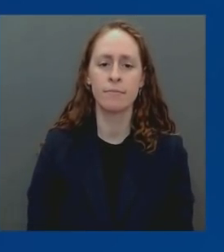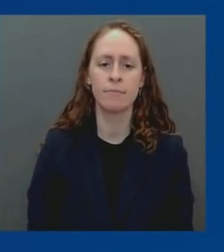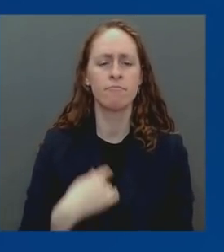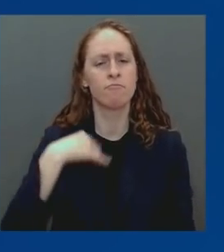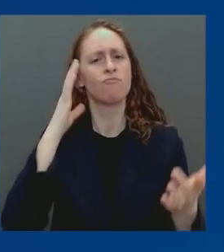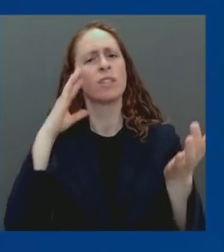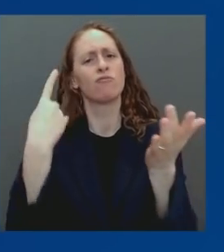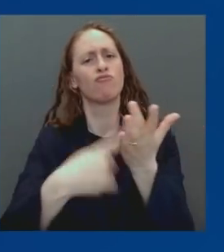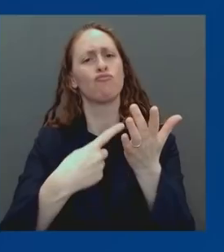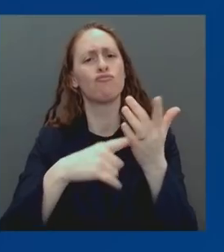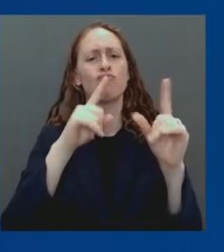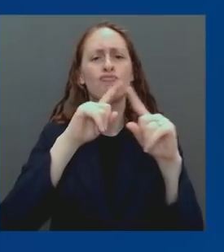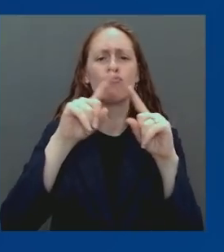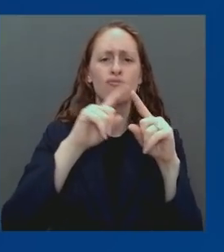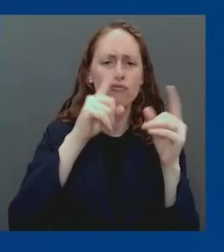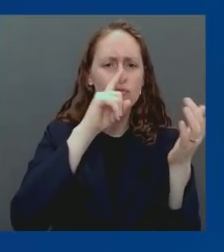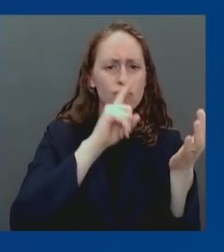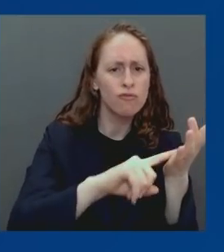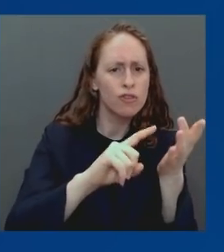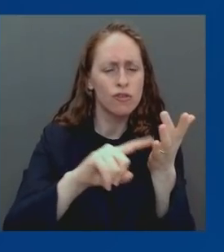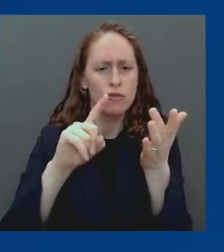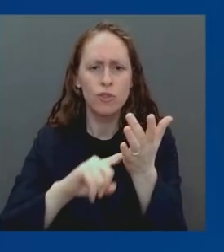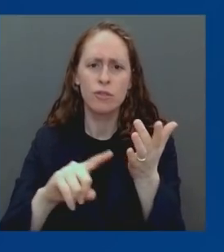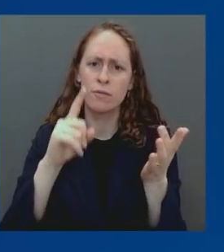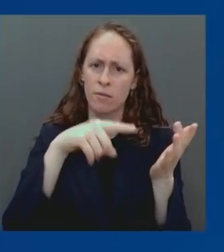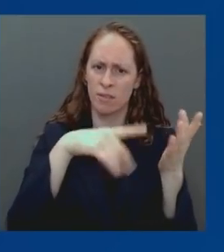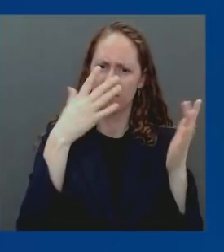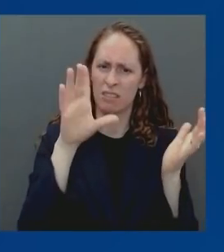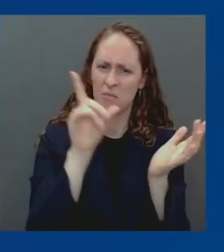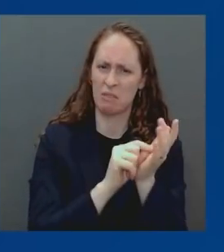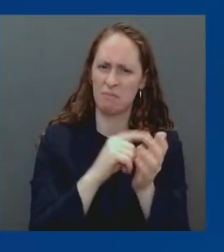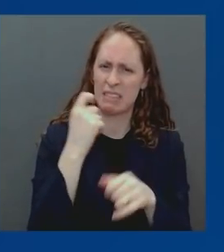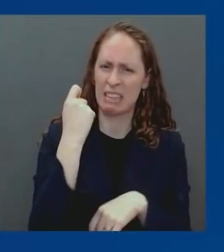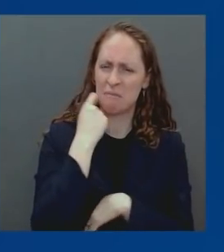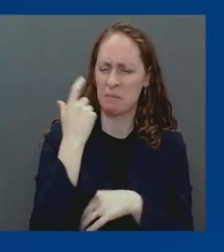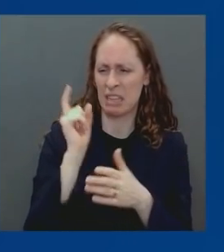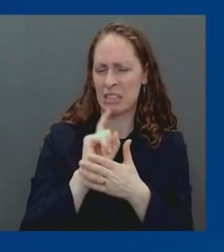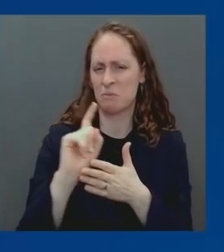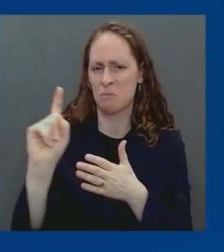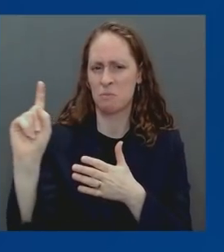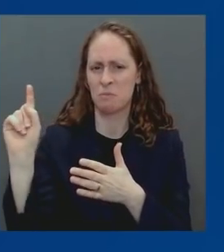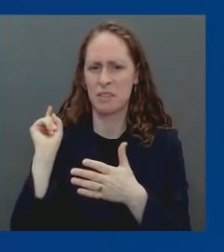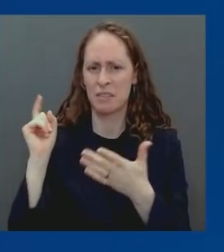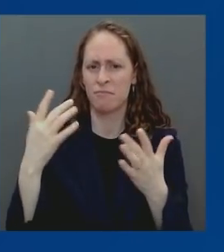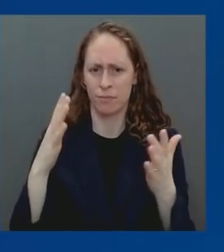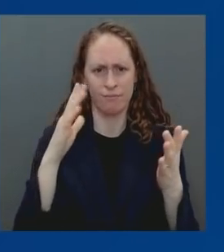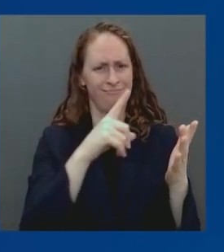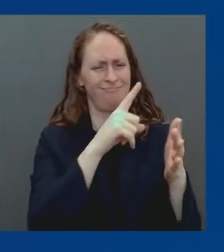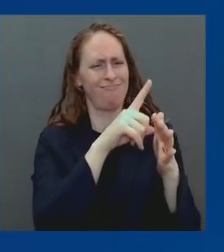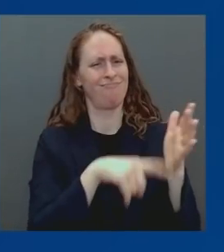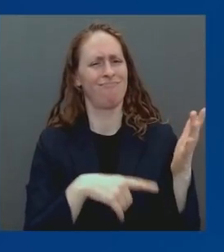in the American Journal of Epidemiology, which is a prospective cohort study of vaccination